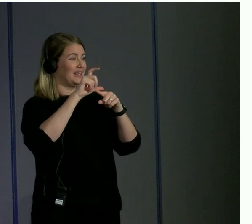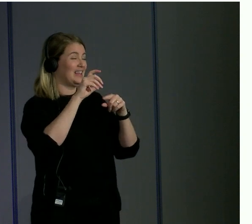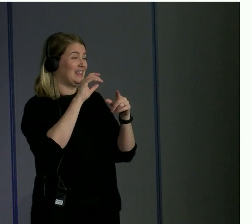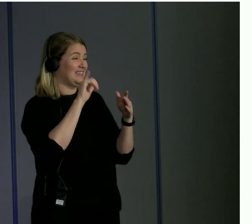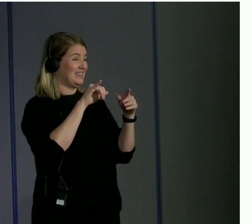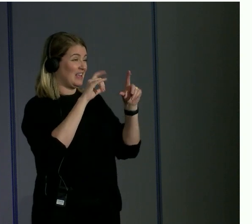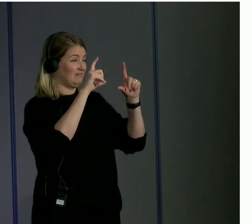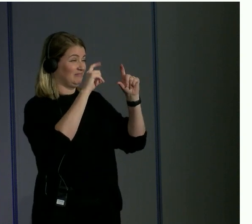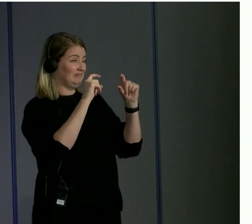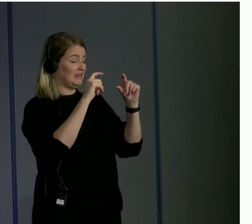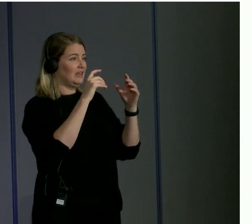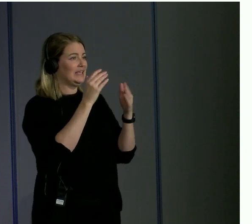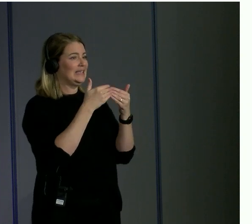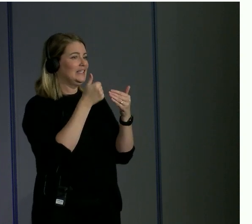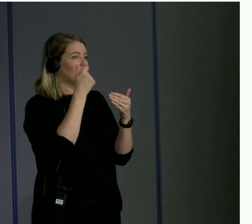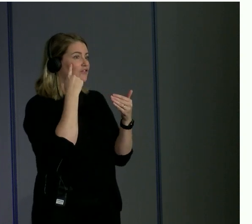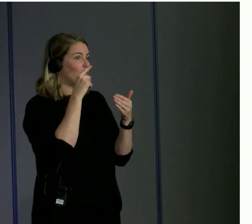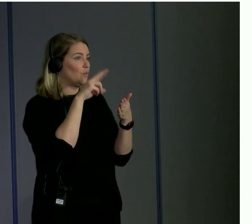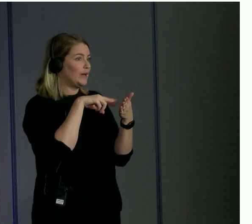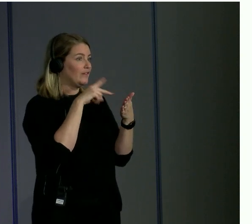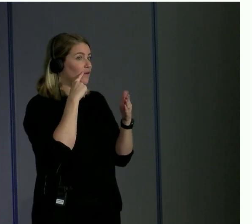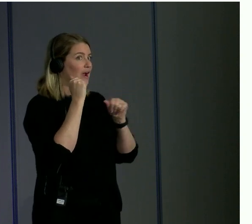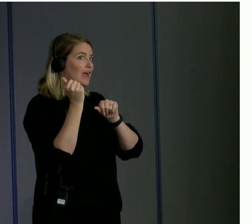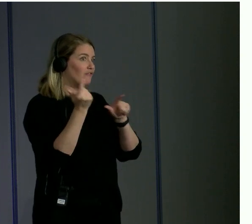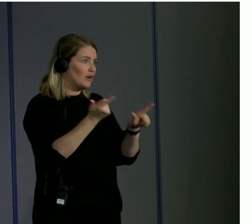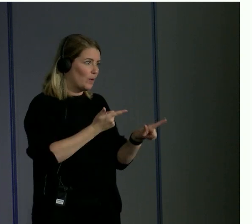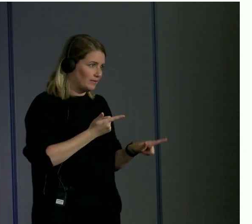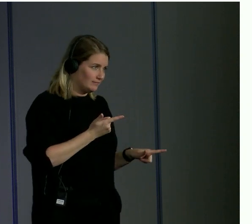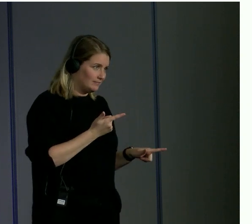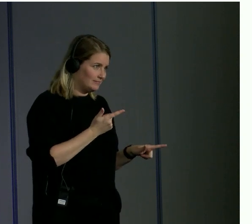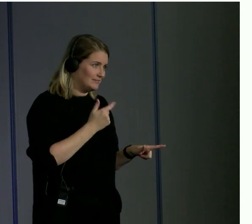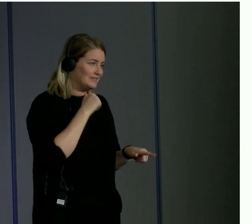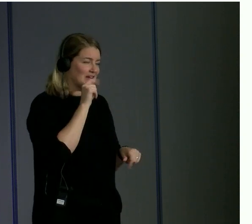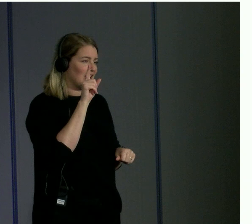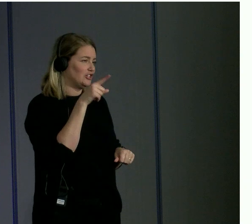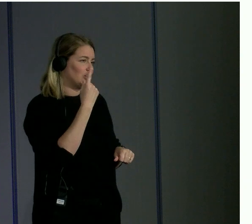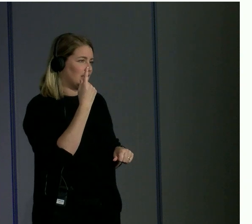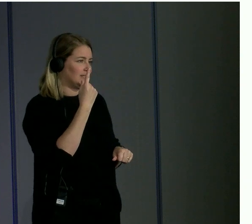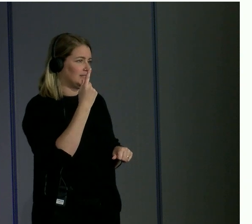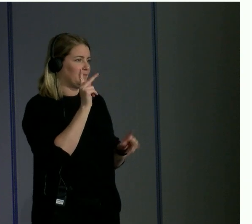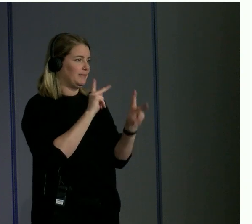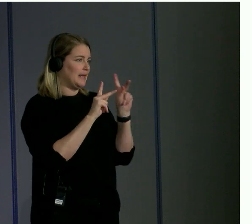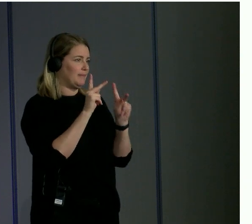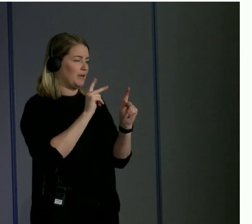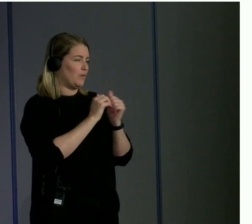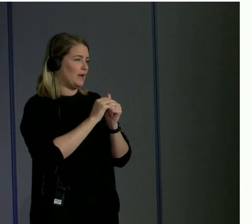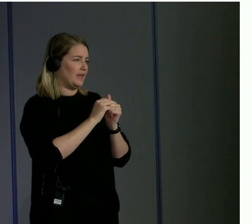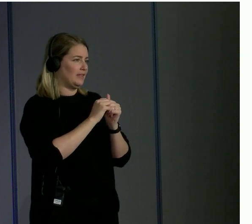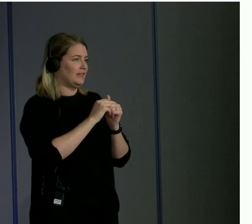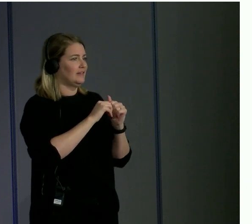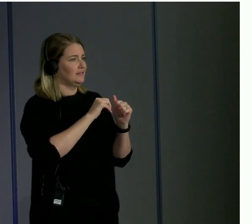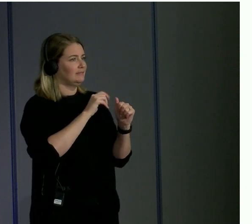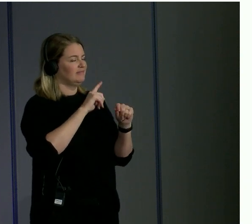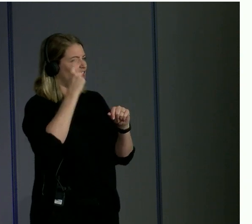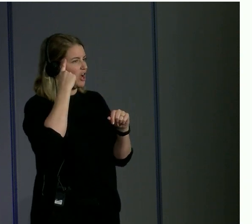because it's easier to read for everyone. Not just people with cognitive differences. Right?